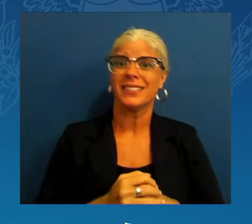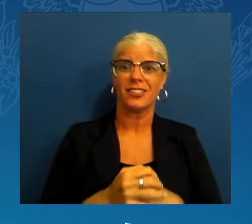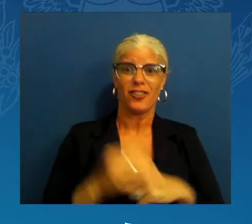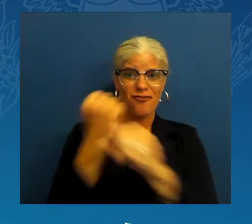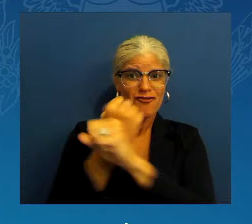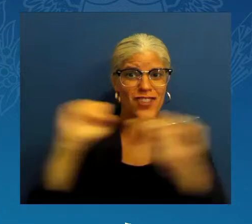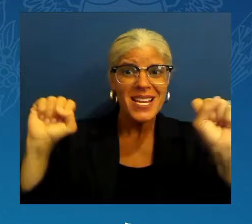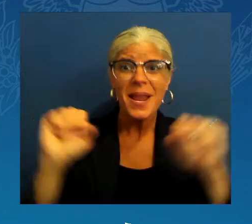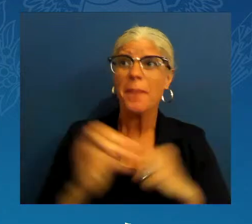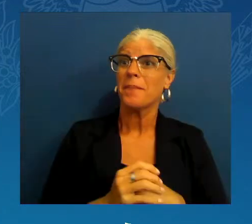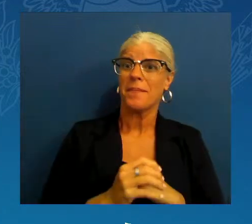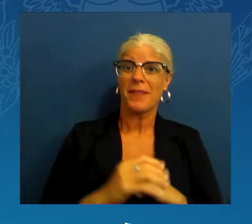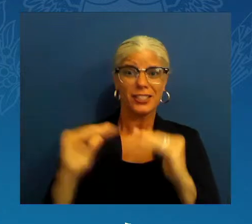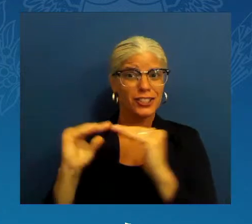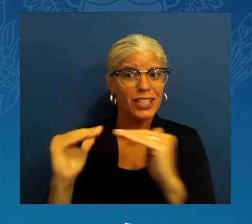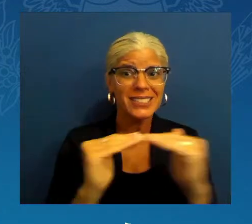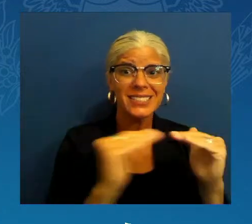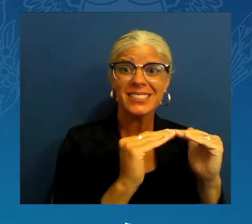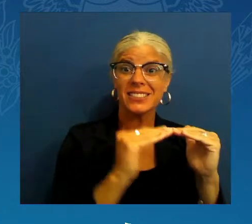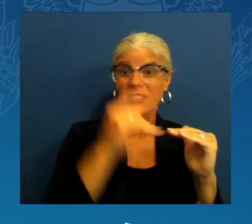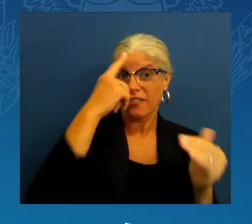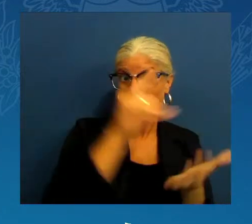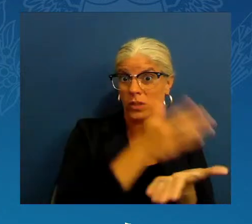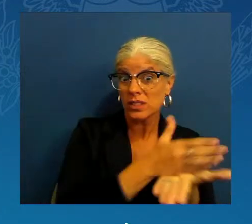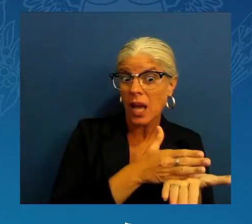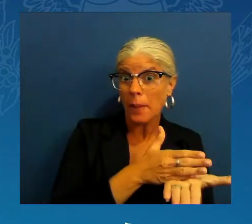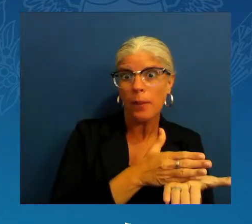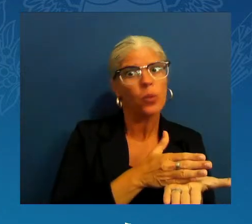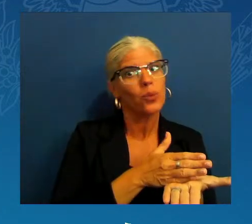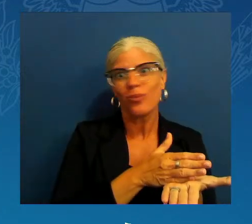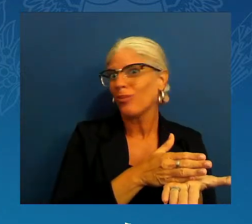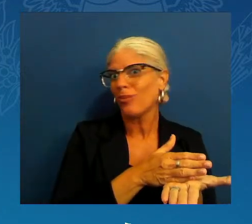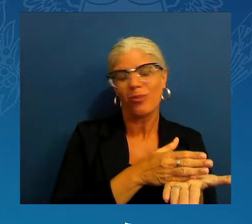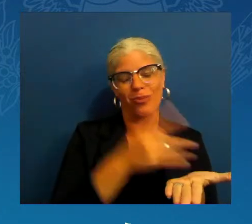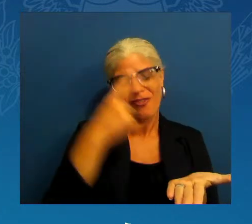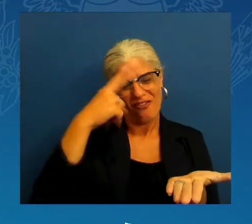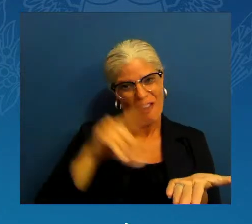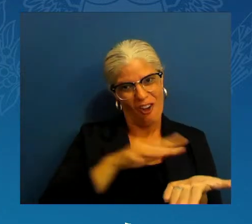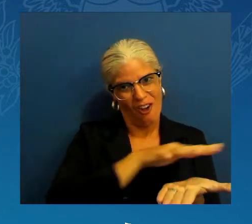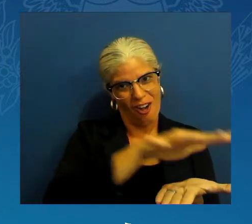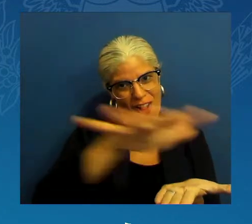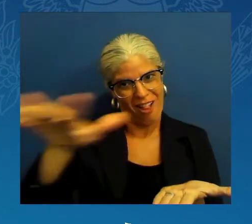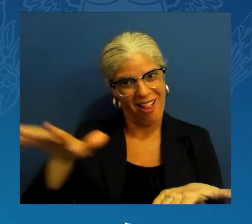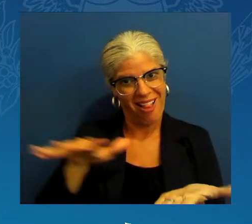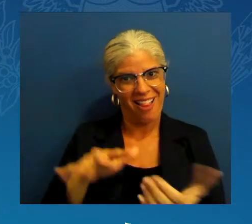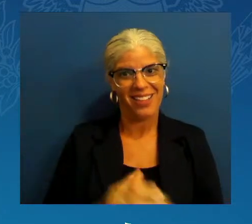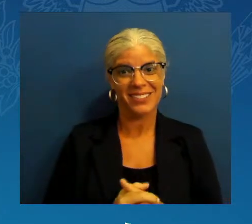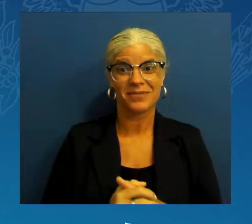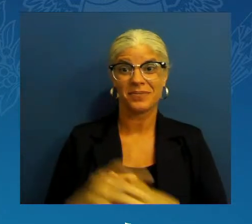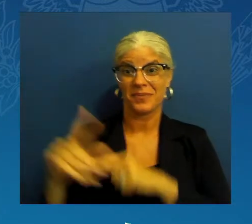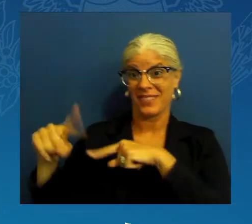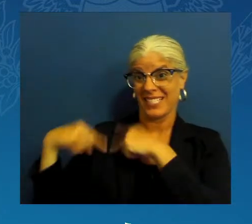Since 1922, the members of Sigma Gamma Rho Sorority, Incorporated - Audience: Ee-yip! The Vice President: --